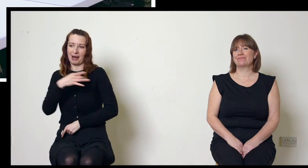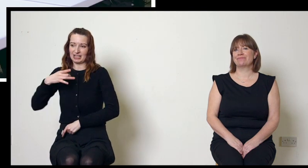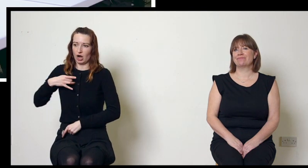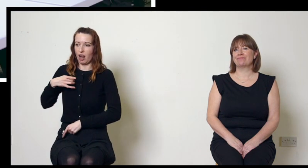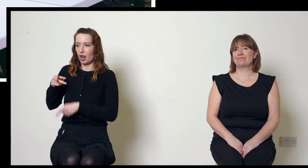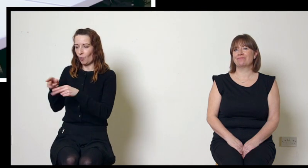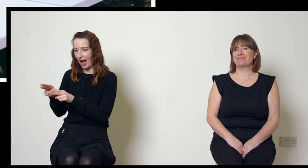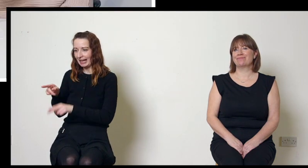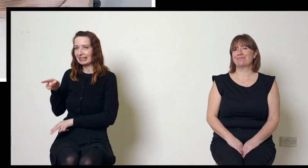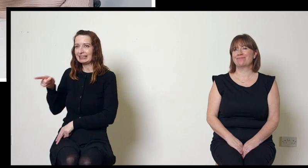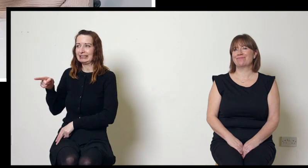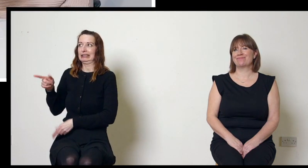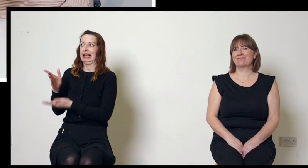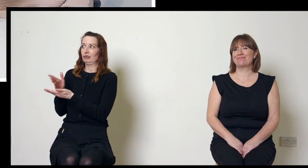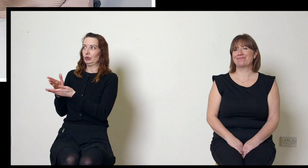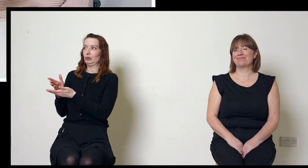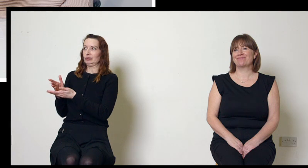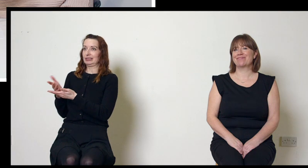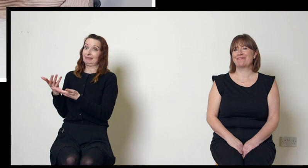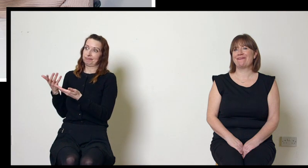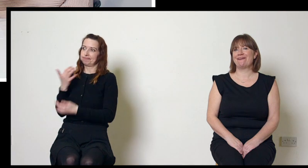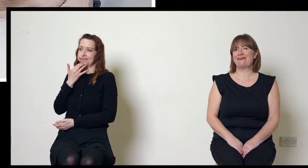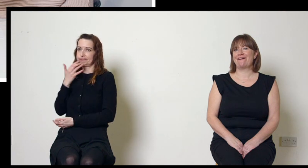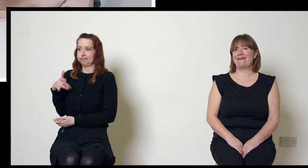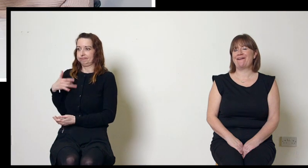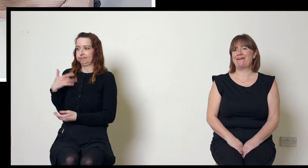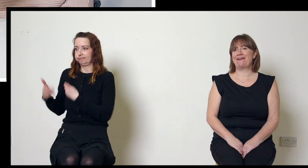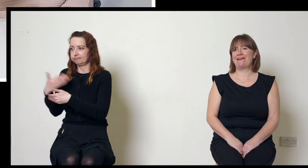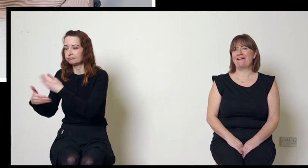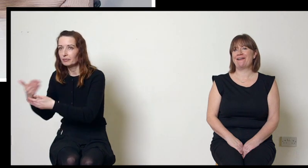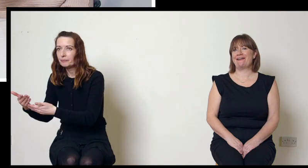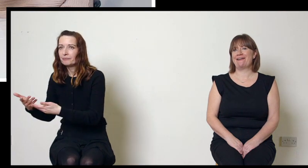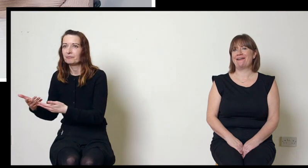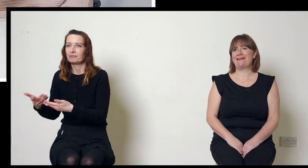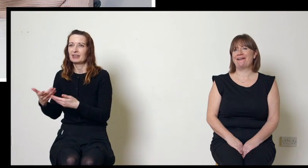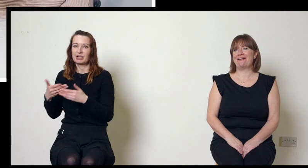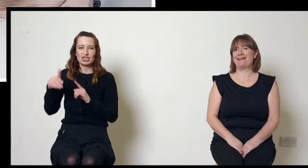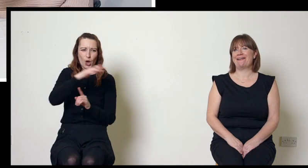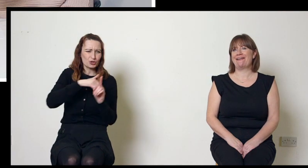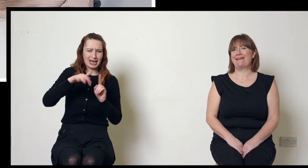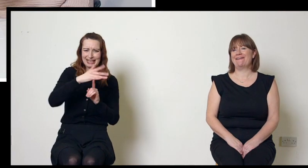It's almost like survival of the fittest. Well, we're not really in… Socially we can't stay in that world anymore.